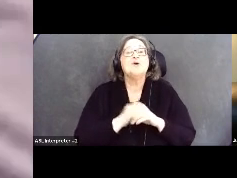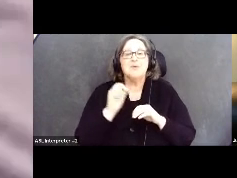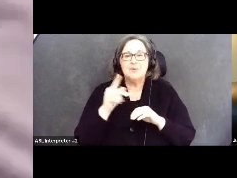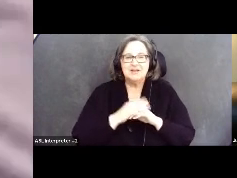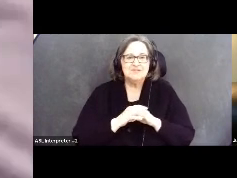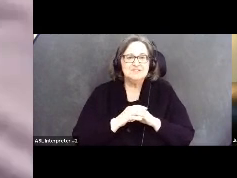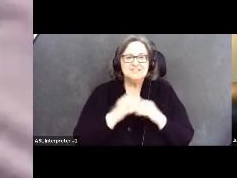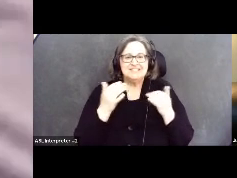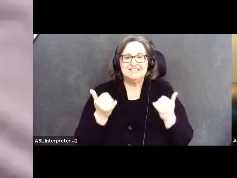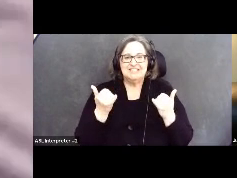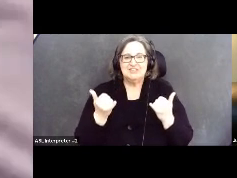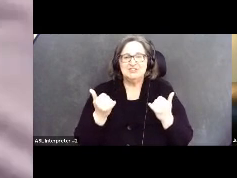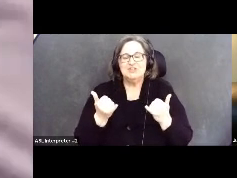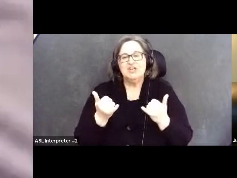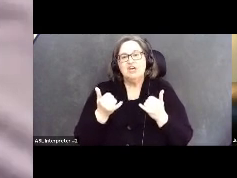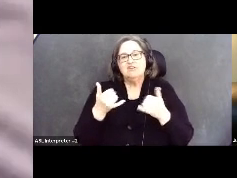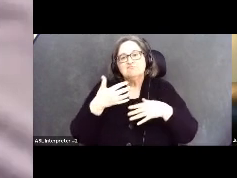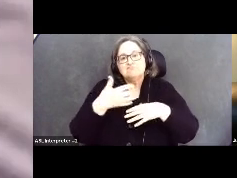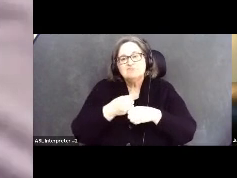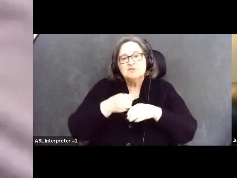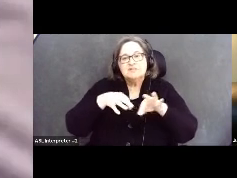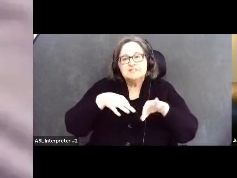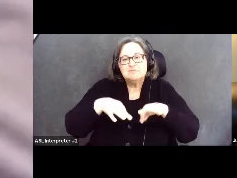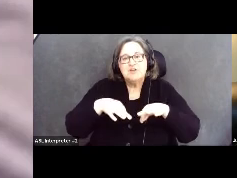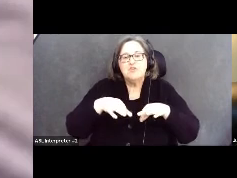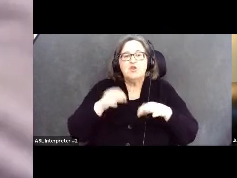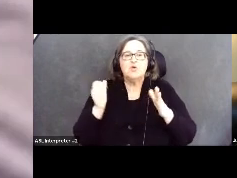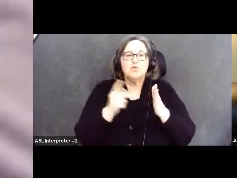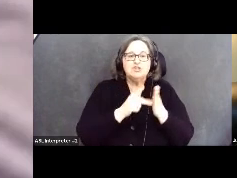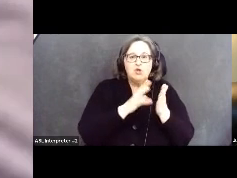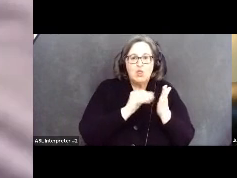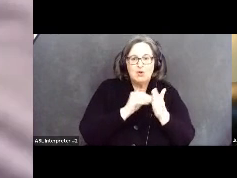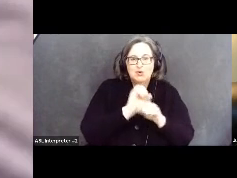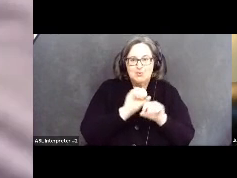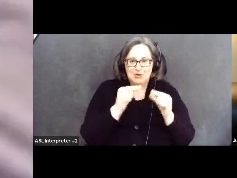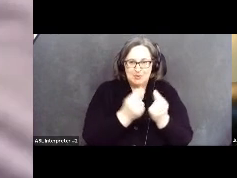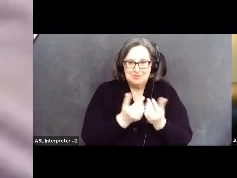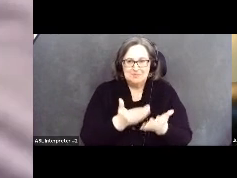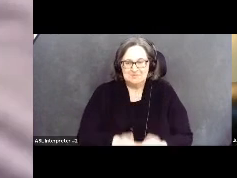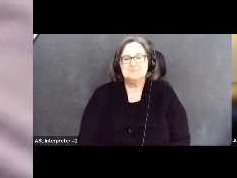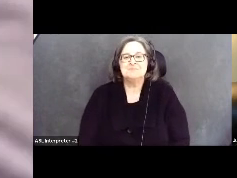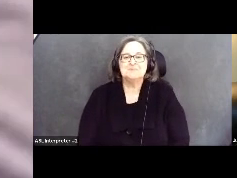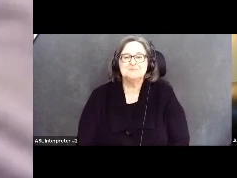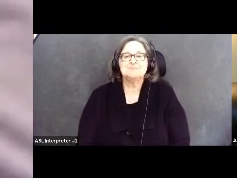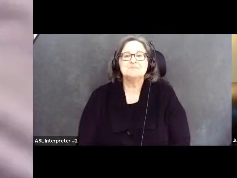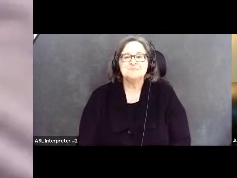Now I'm going to talk briefly about the return to learn work group. Thanks. Next slide please.